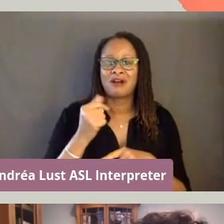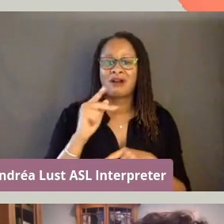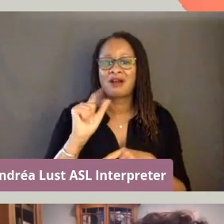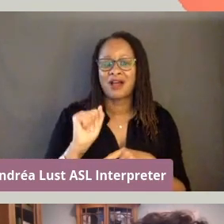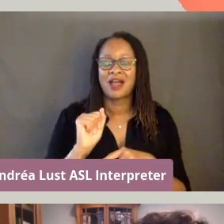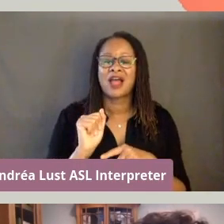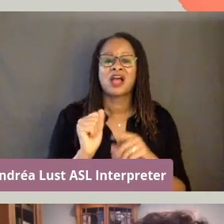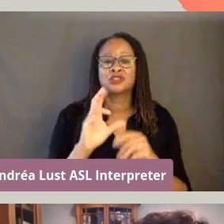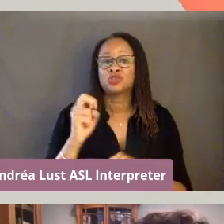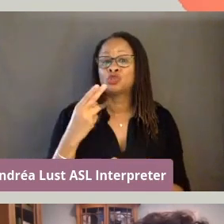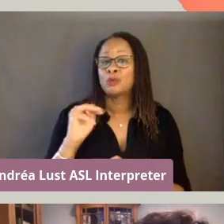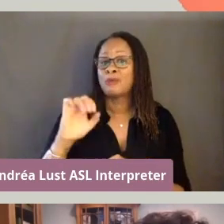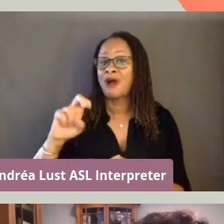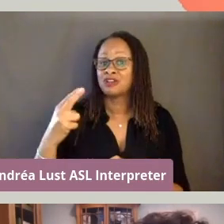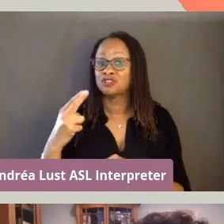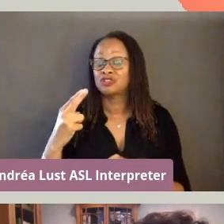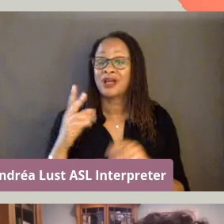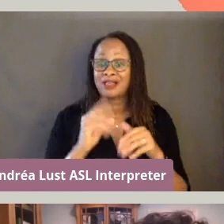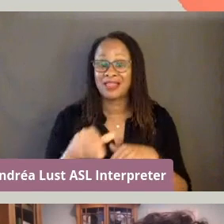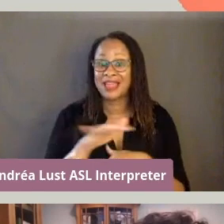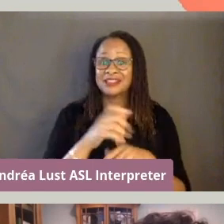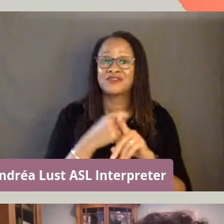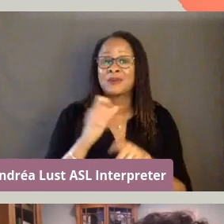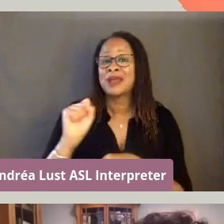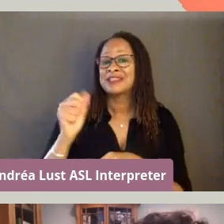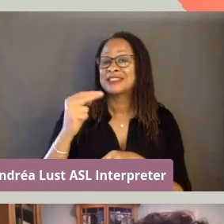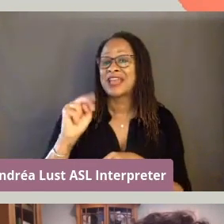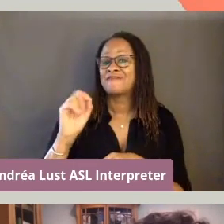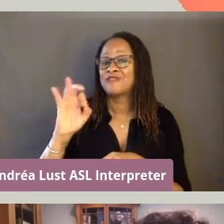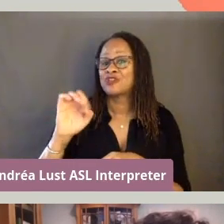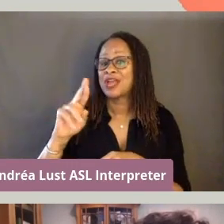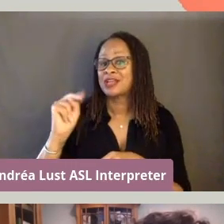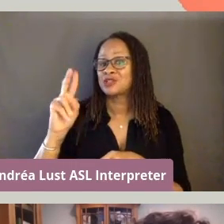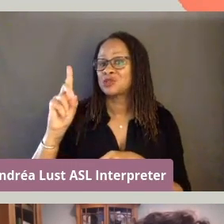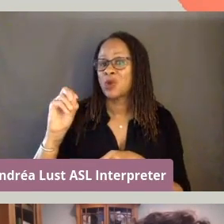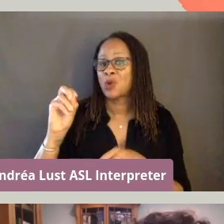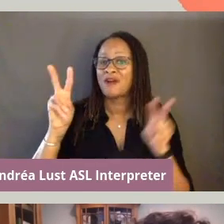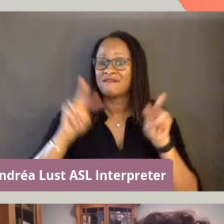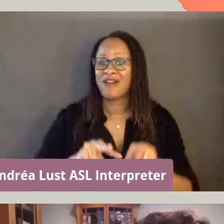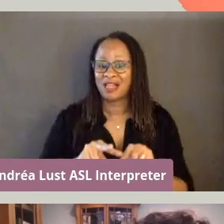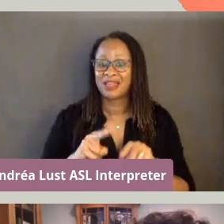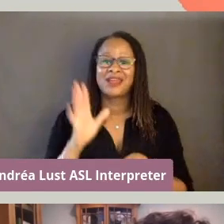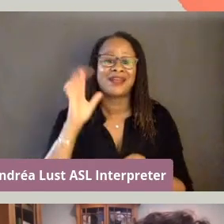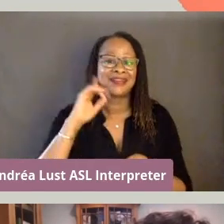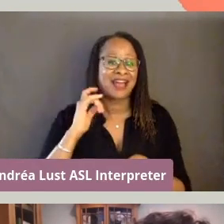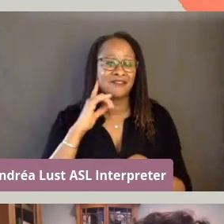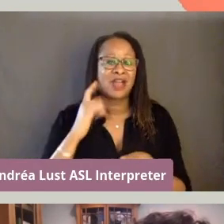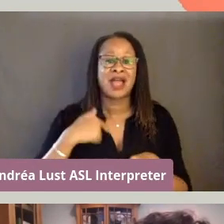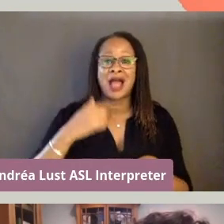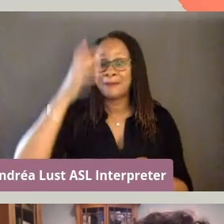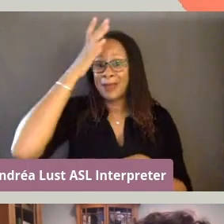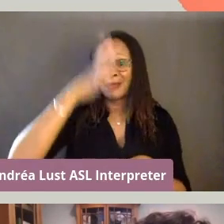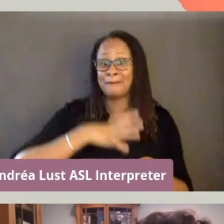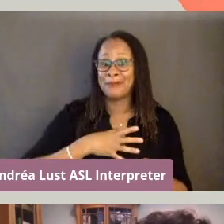also known as the San Fernando Valley. I am a male presenting person with olive skin